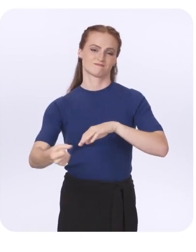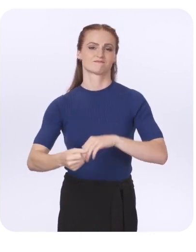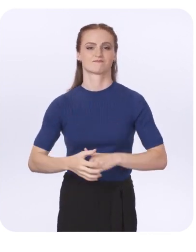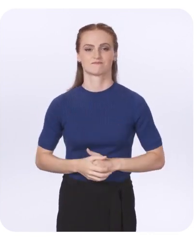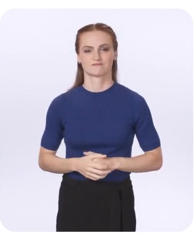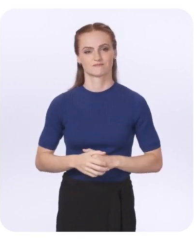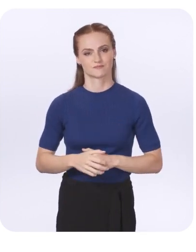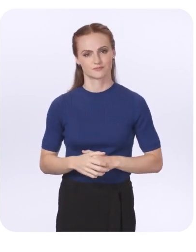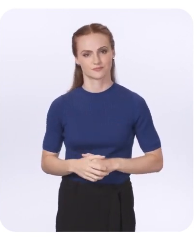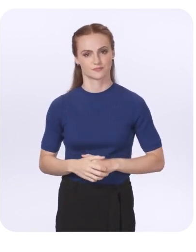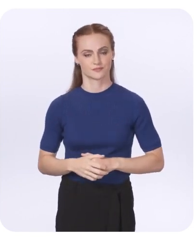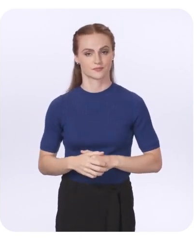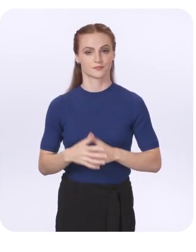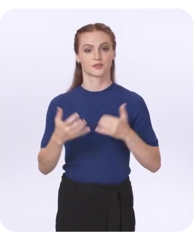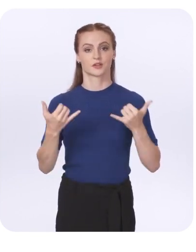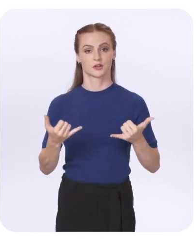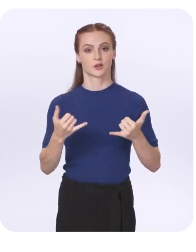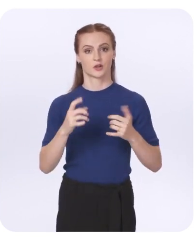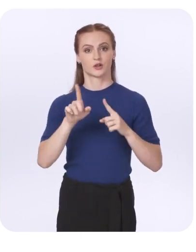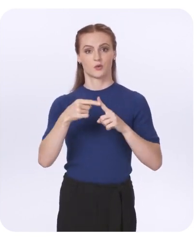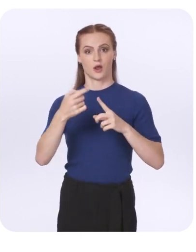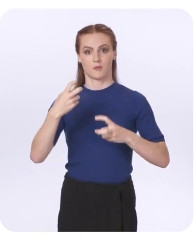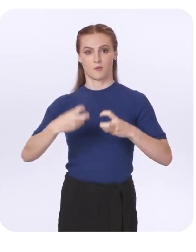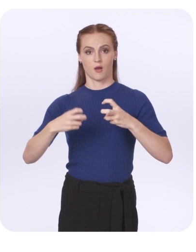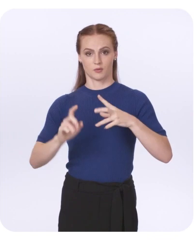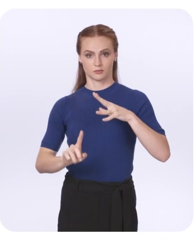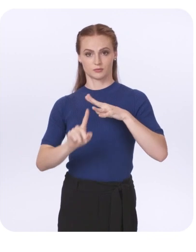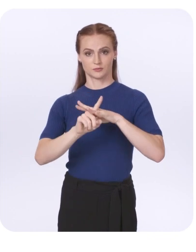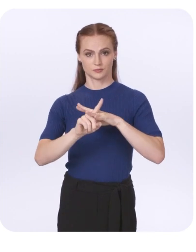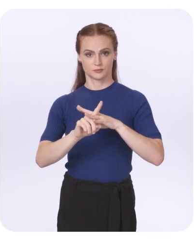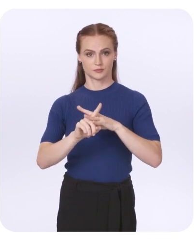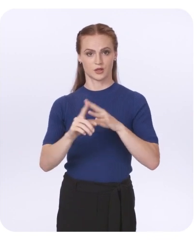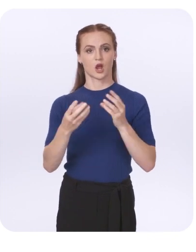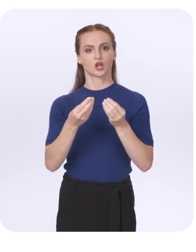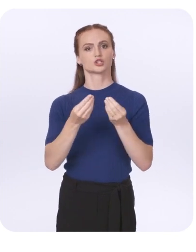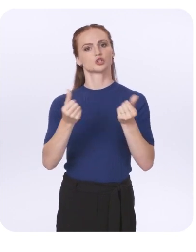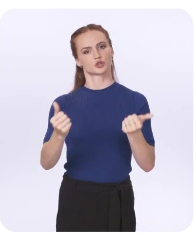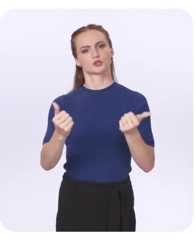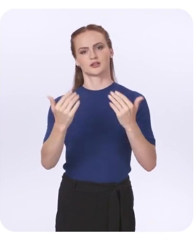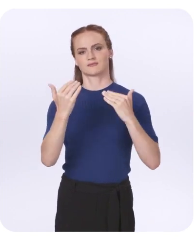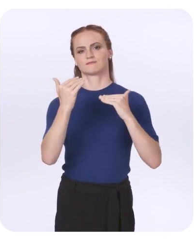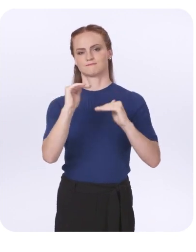So currently when we have these problems, our solutions may be left somewhat limited